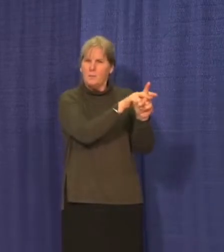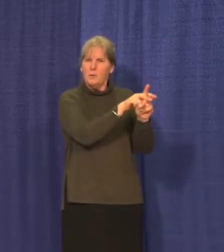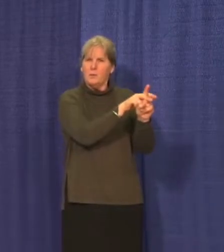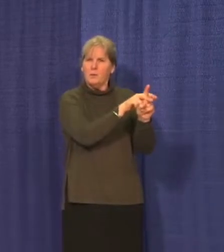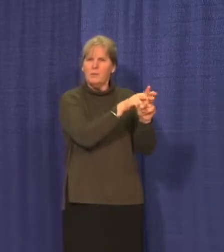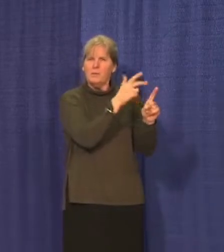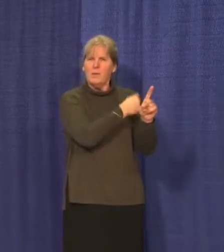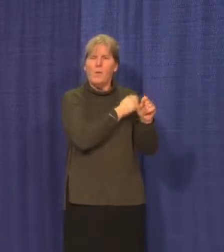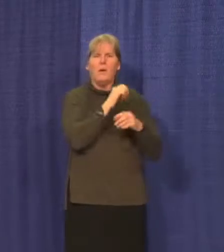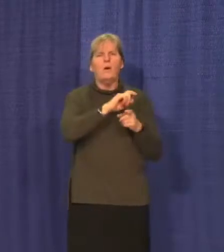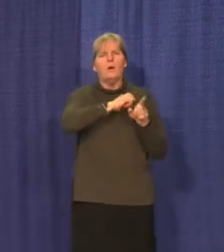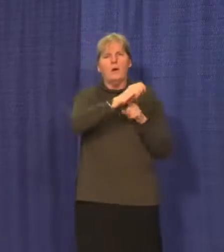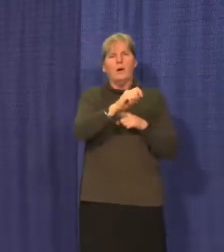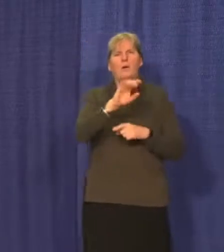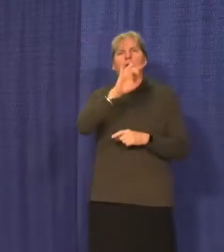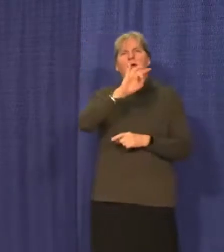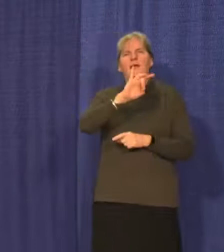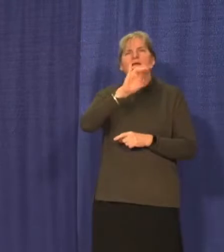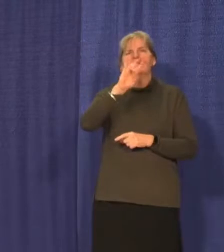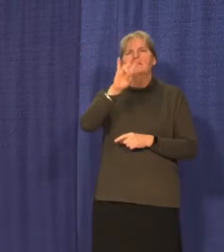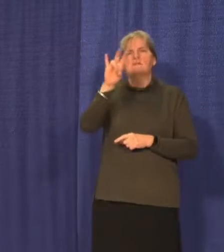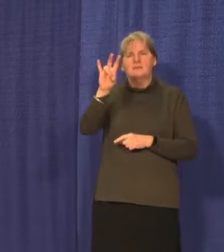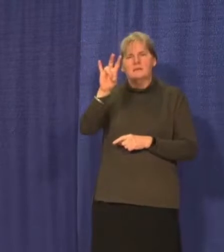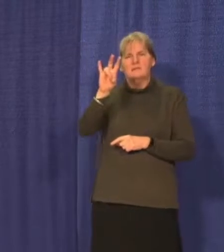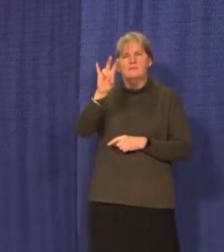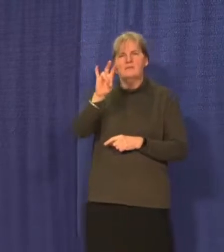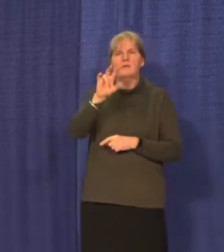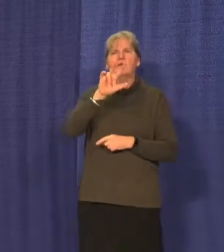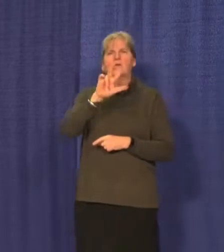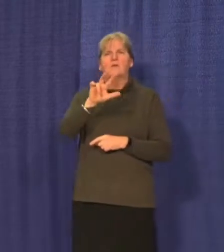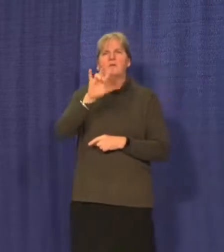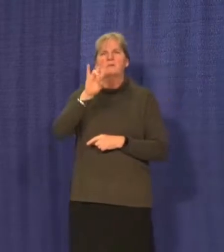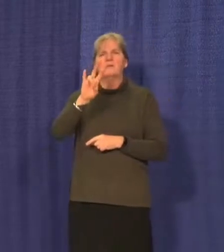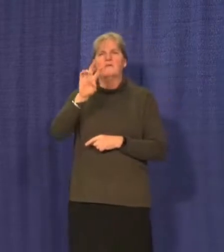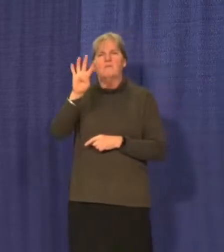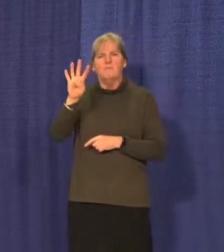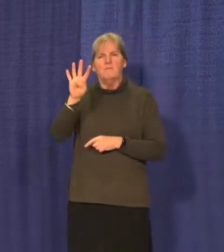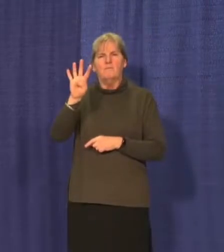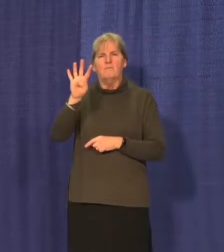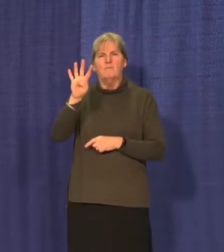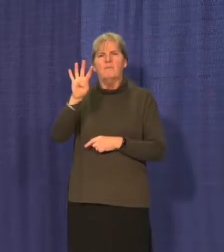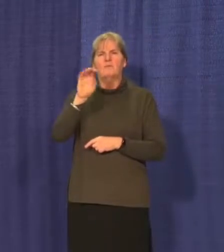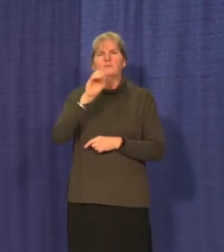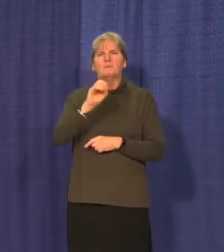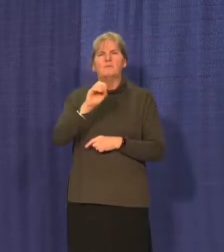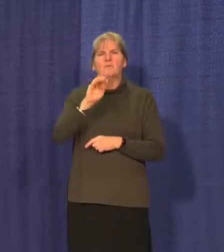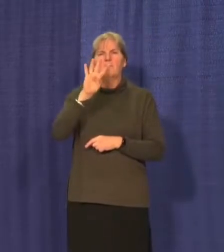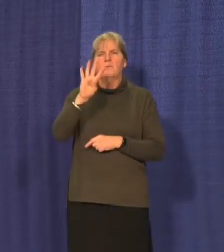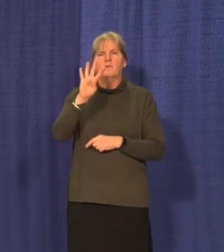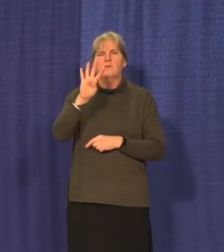Or call one -- call